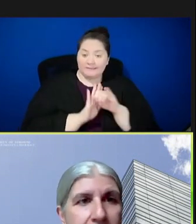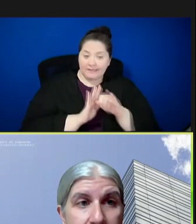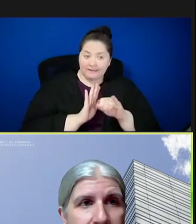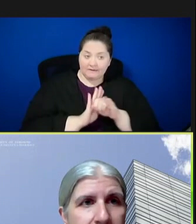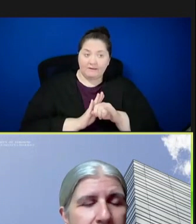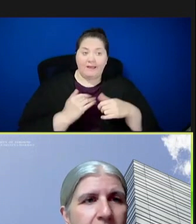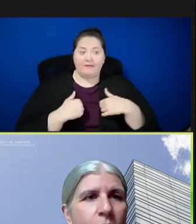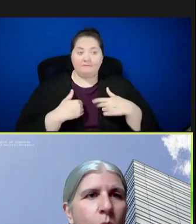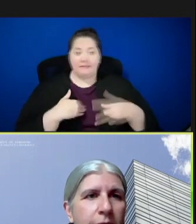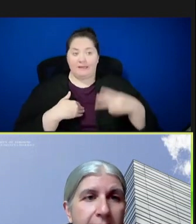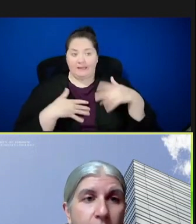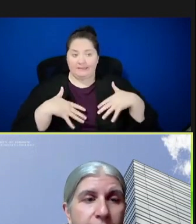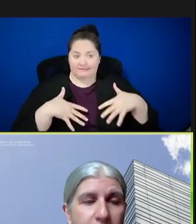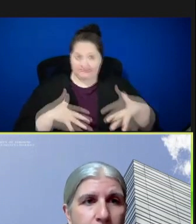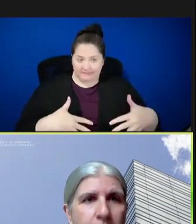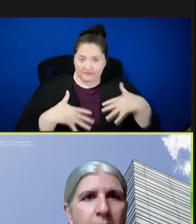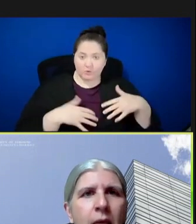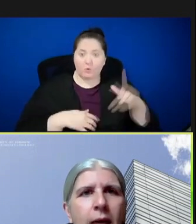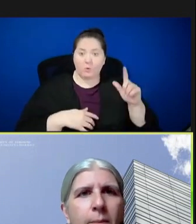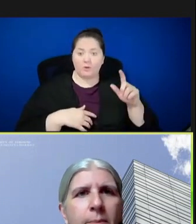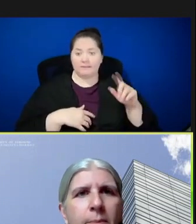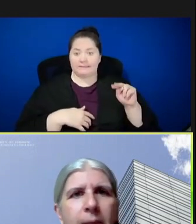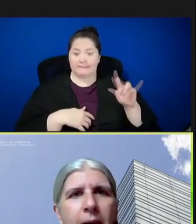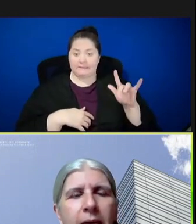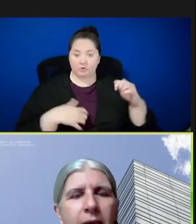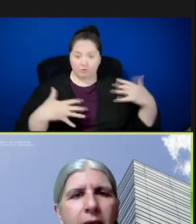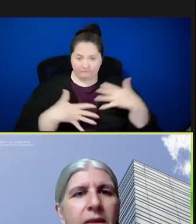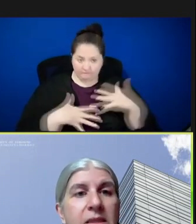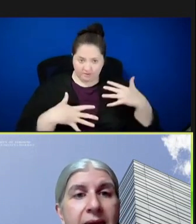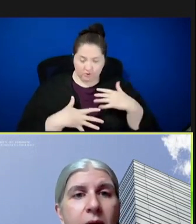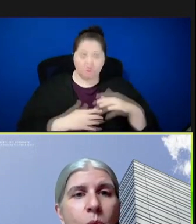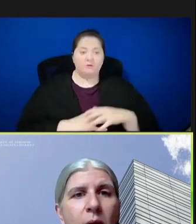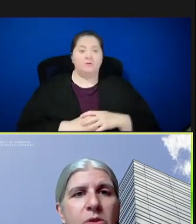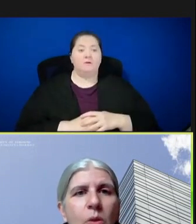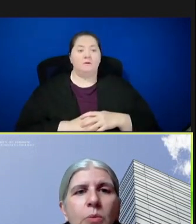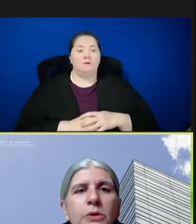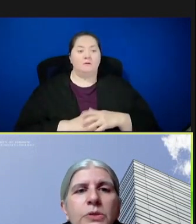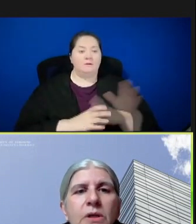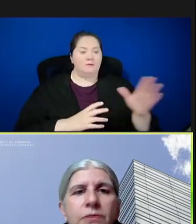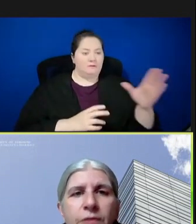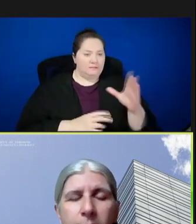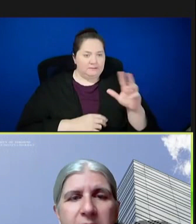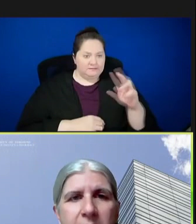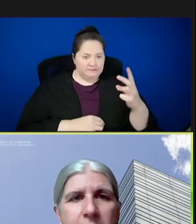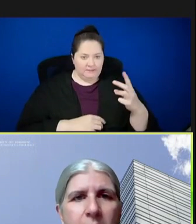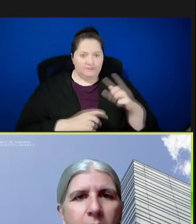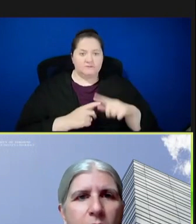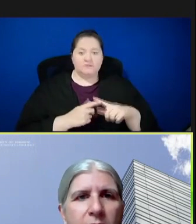anxiety or needle fear. And the second one is one we used in pharmacies and community